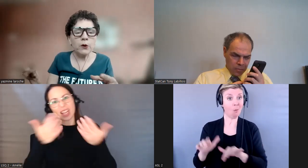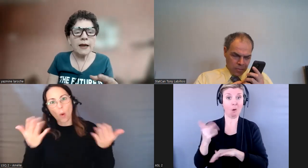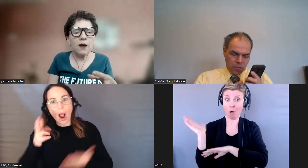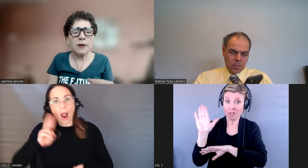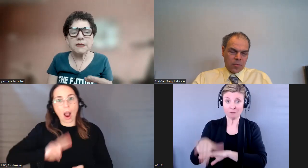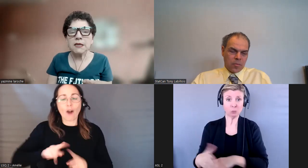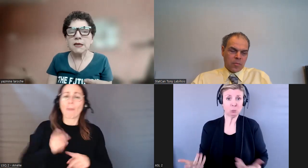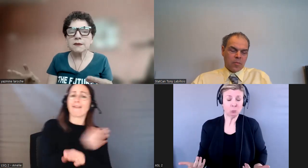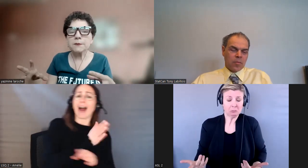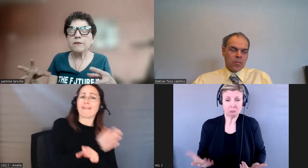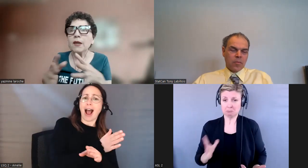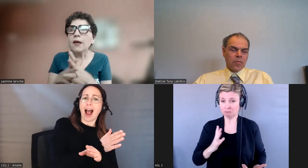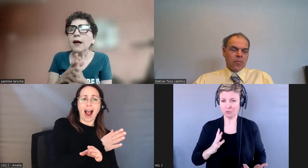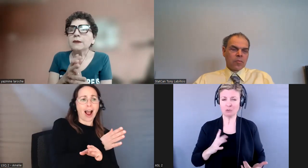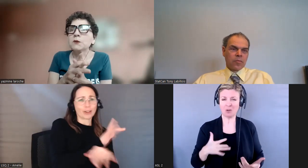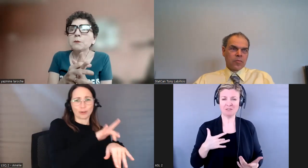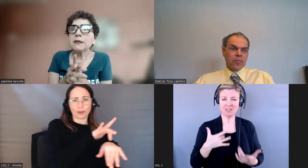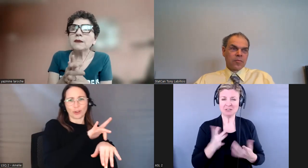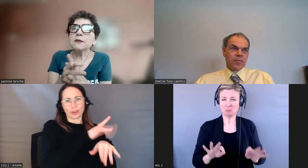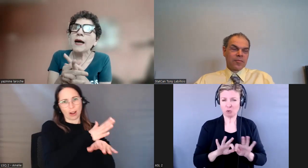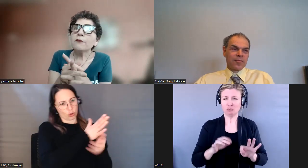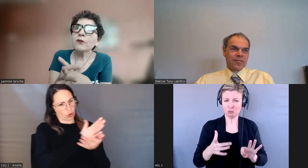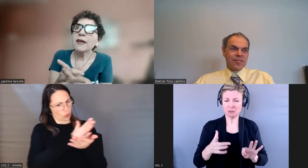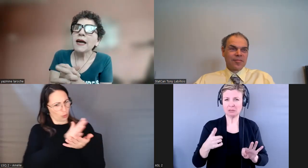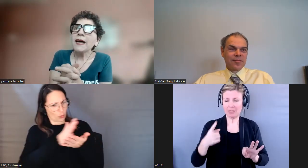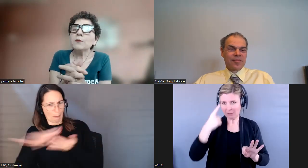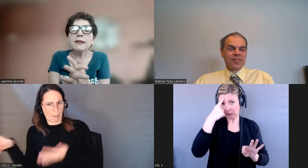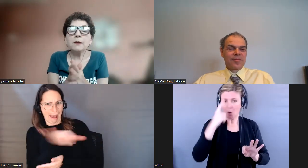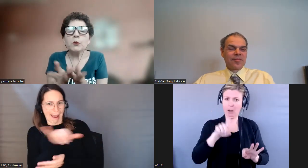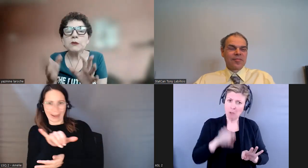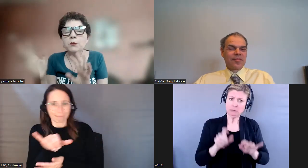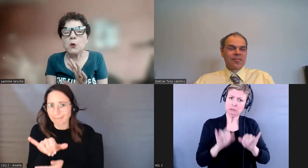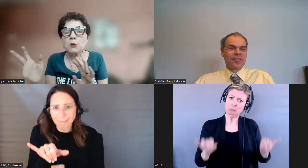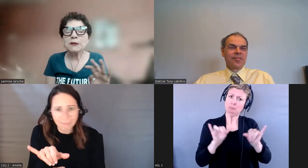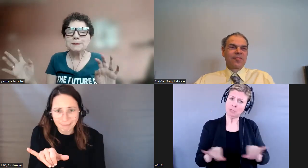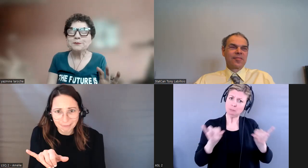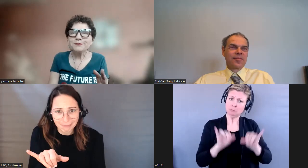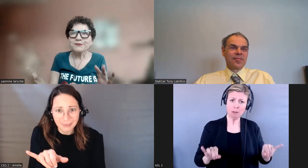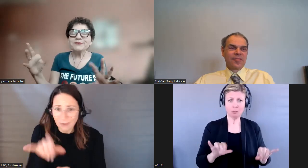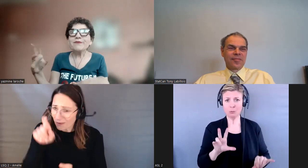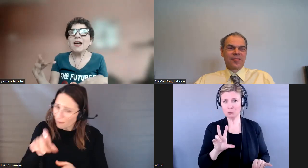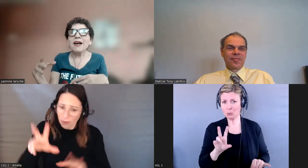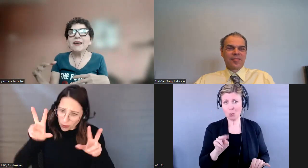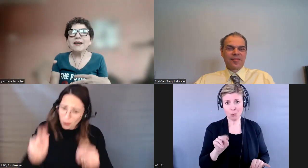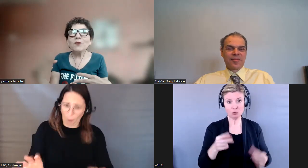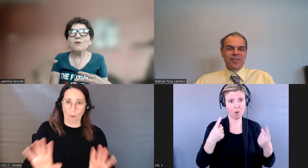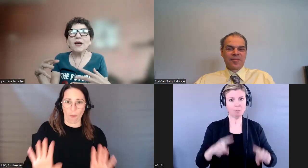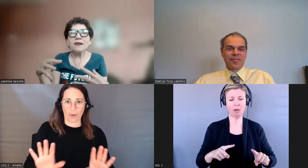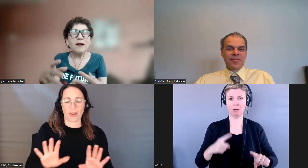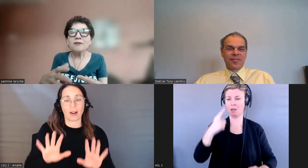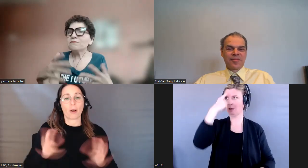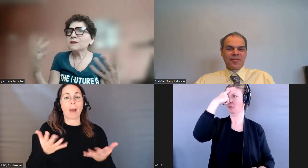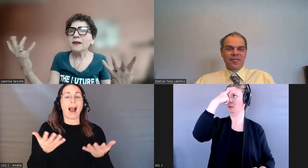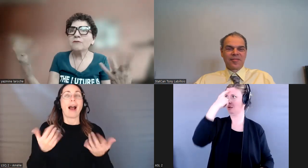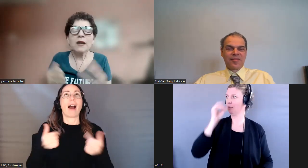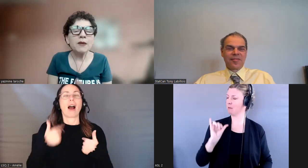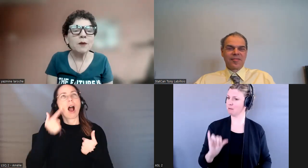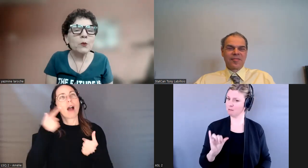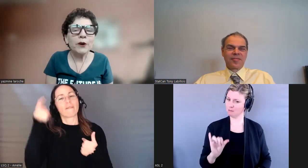and how I did things so but so after I had my little pitch pose I um I I I I became aware